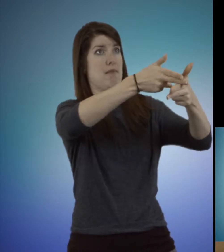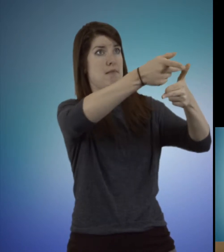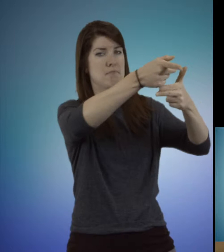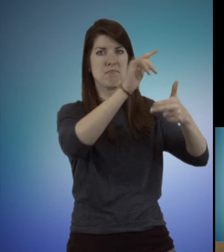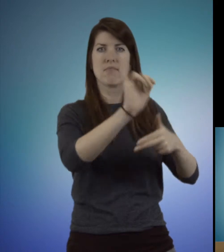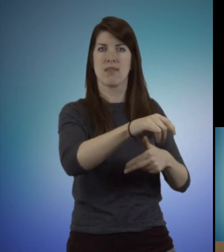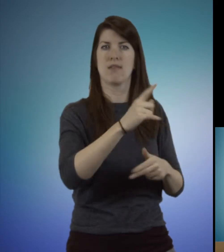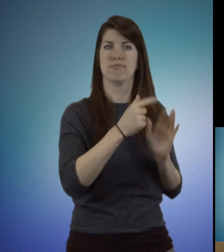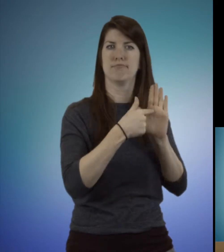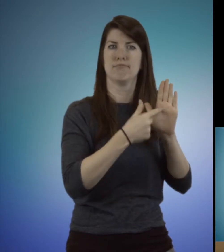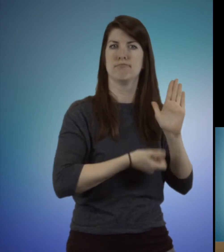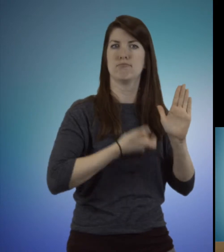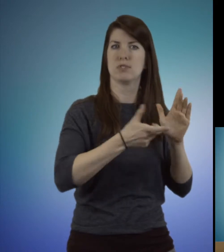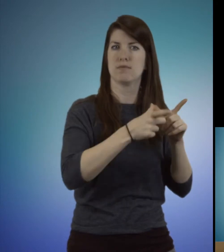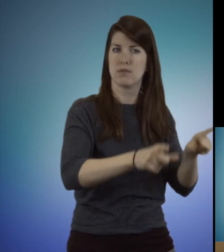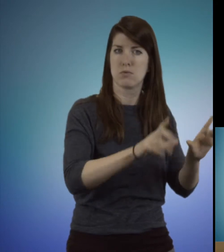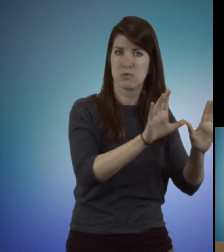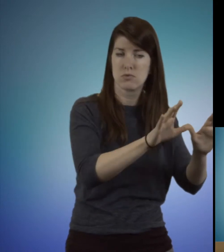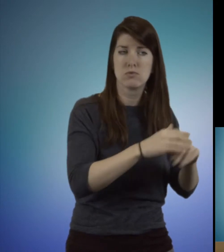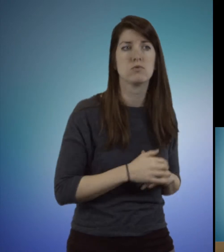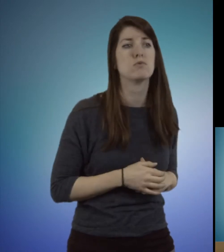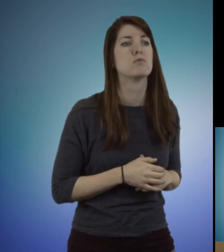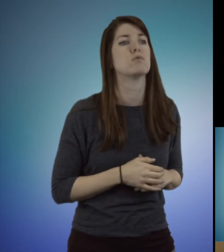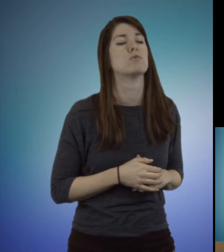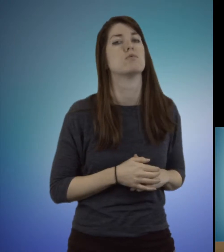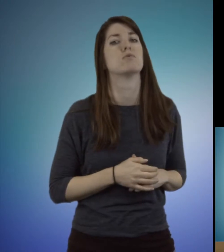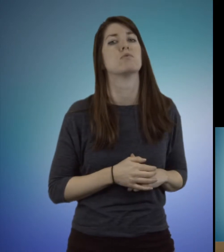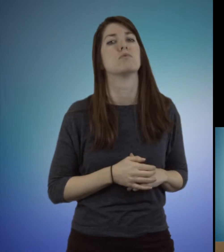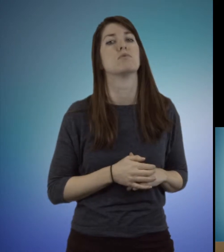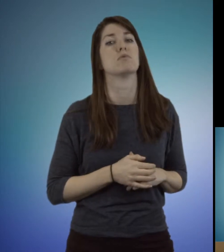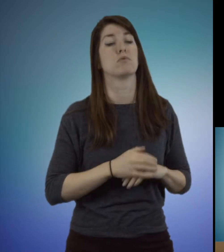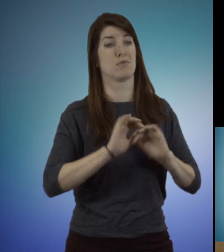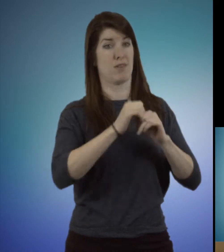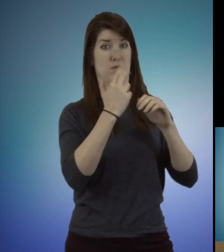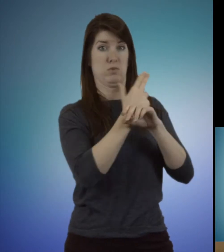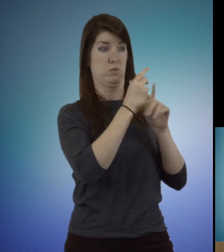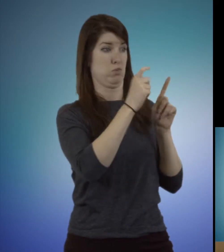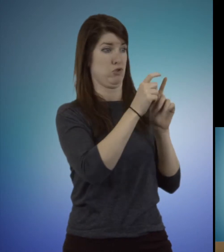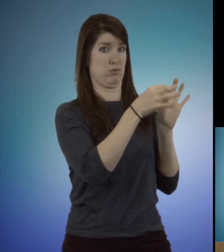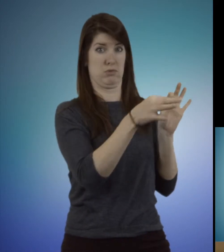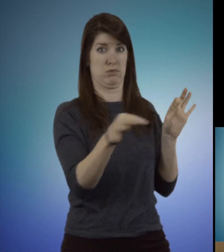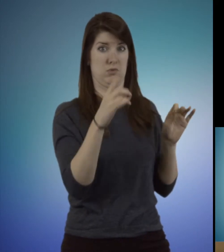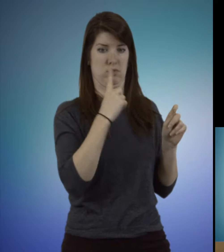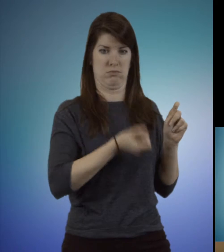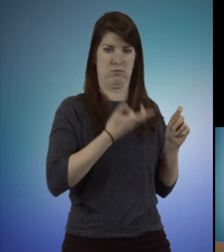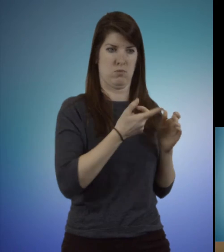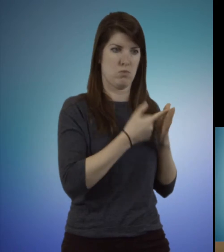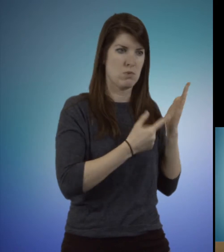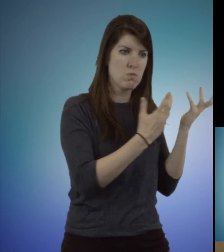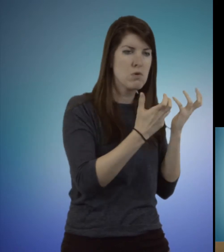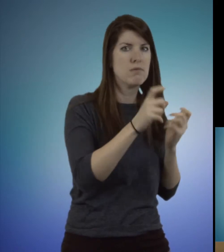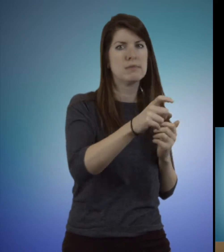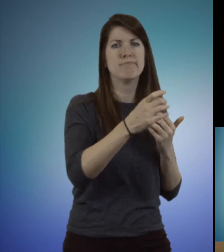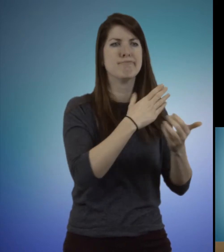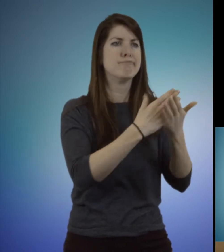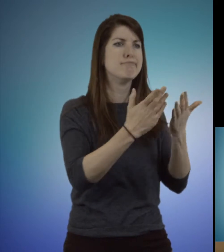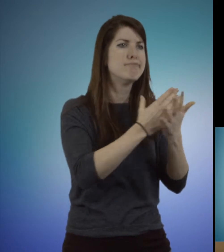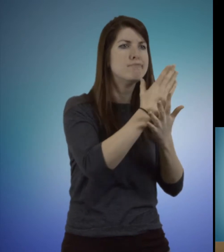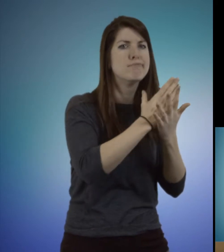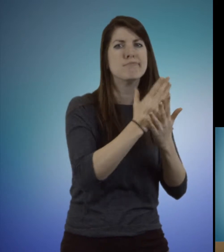How they use words to express what they want and what they need across environments is also considered expressive language.